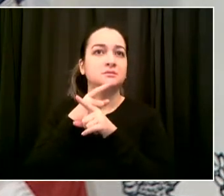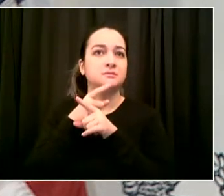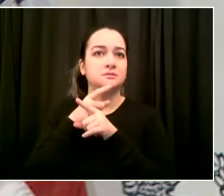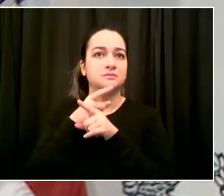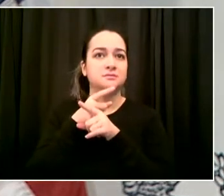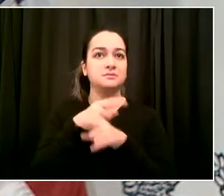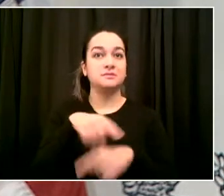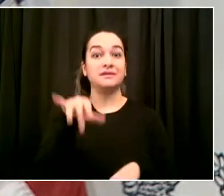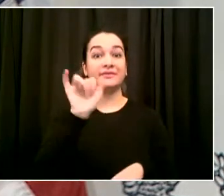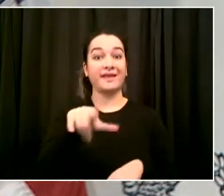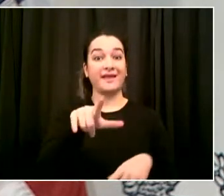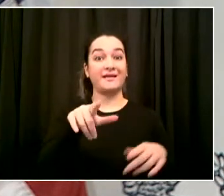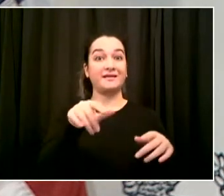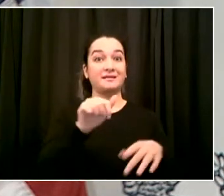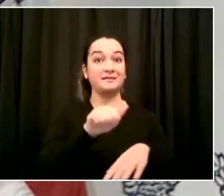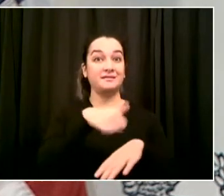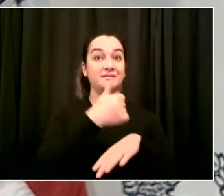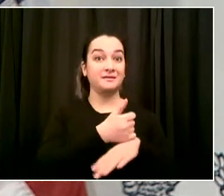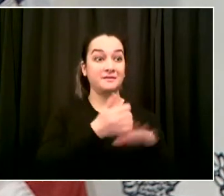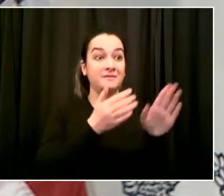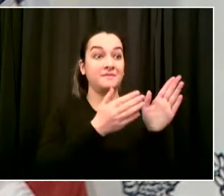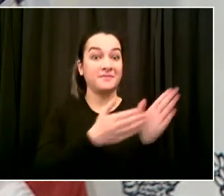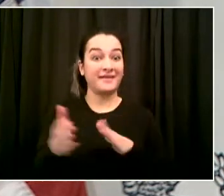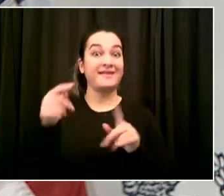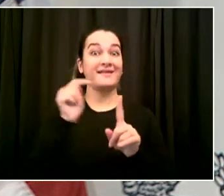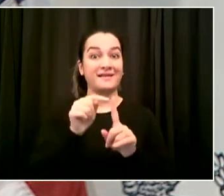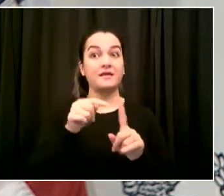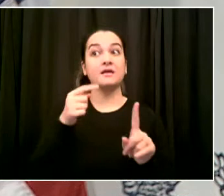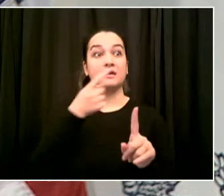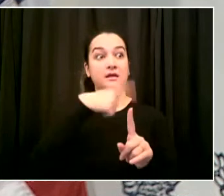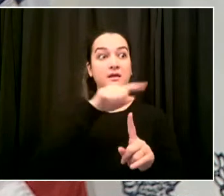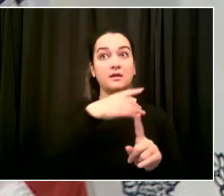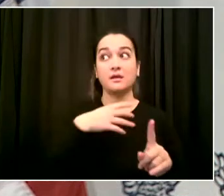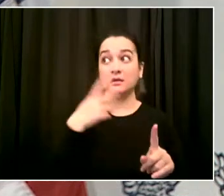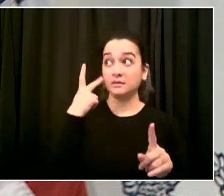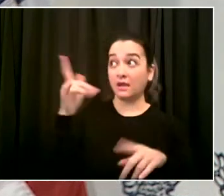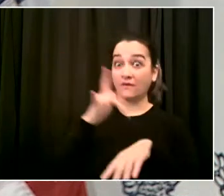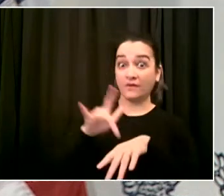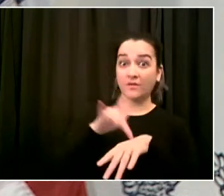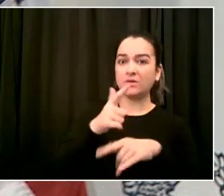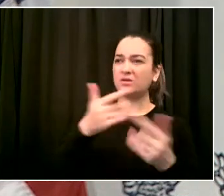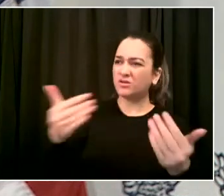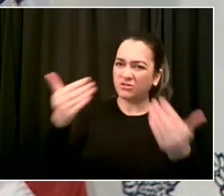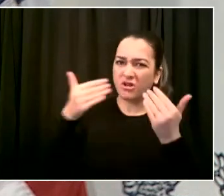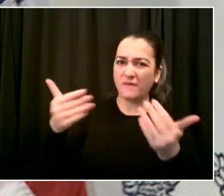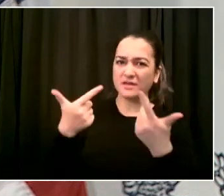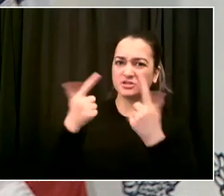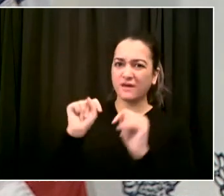APPROACHING THE ISSUES, LISTENING TO QUESTIONS AND ONCCCERNS, HAVE REAL ANSWERS, IT